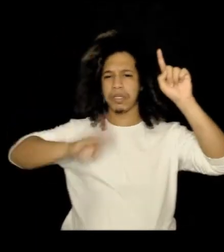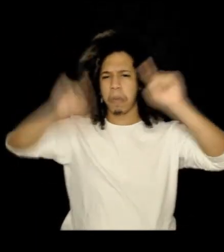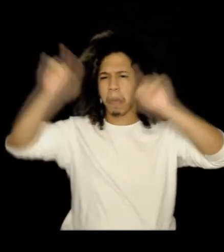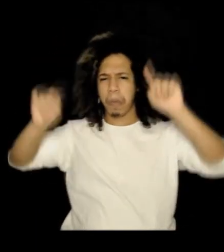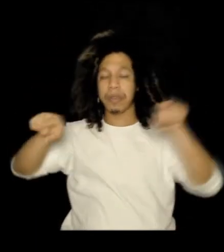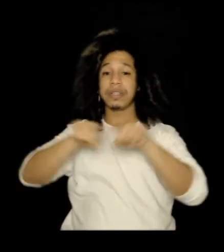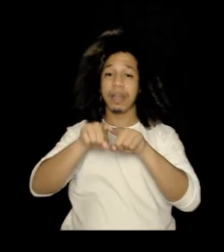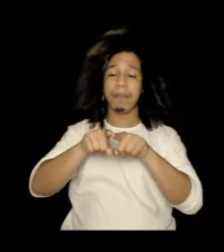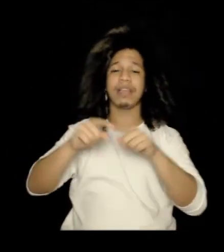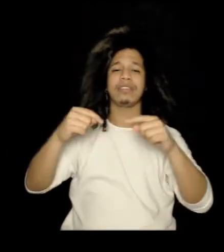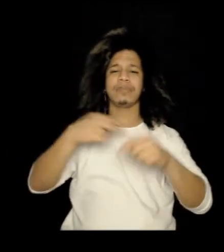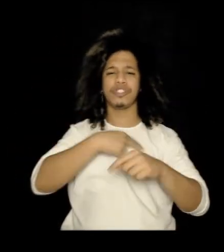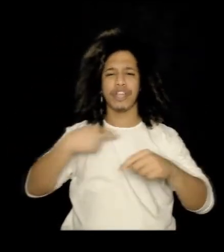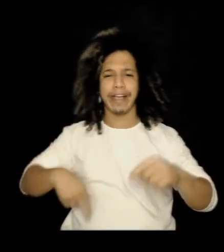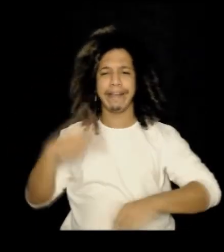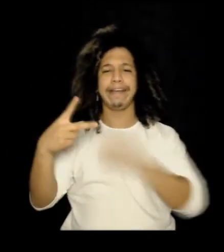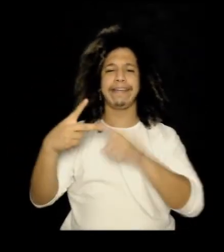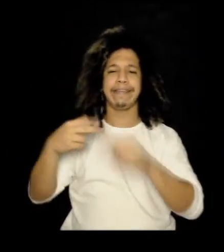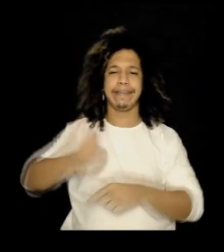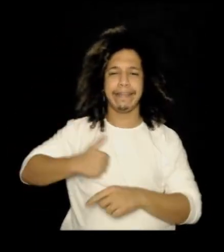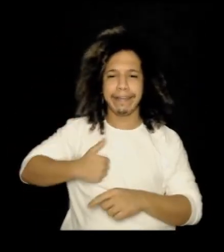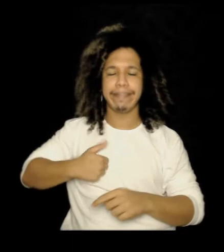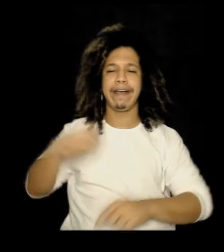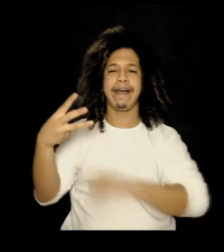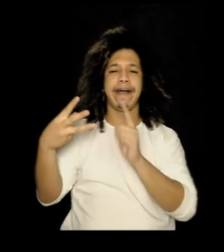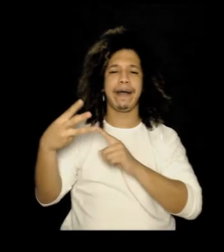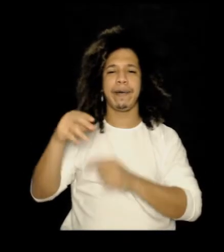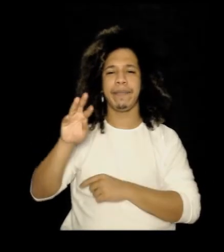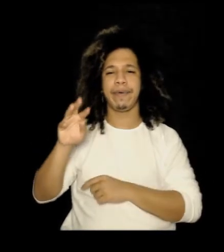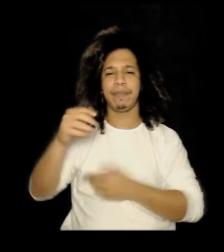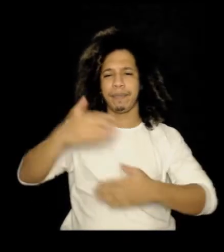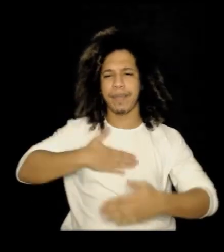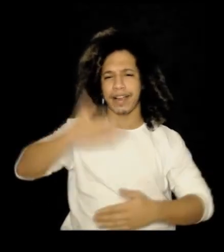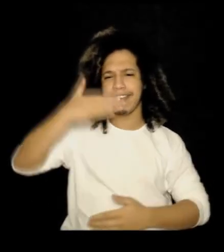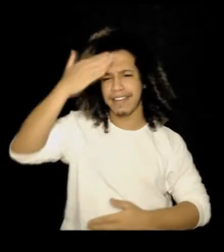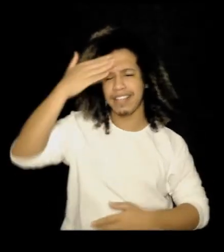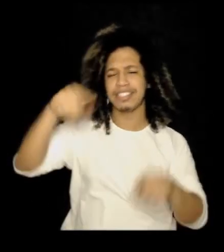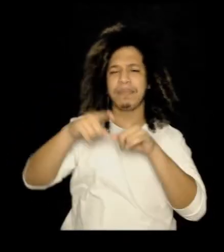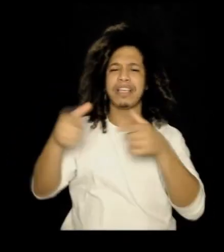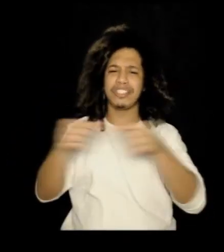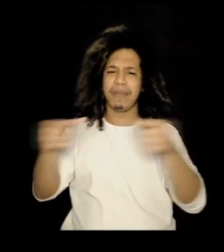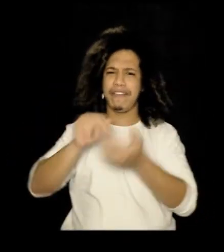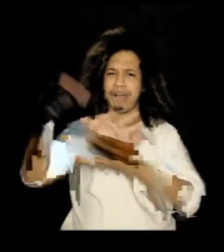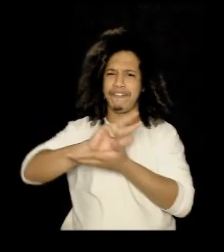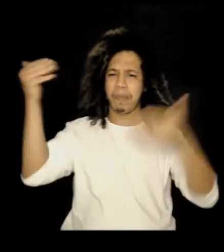We had participants from all over Brazil and also The US, China, Bangladesh, Canada, and Japan.